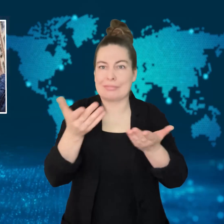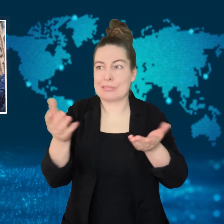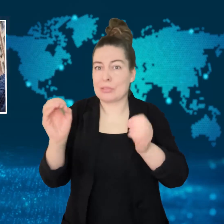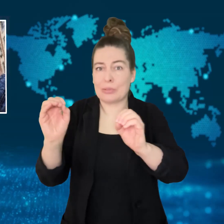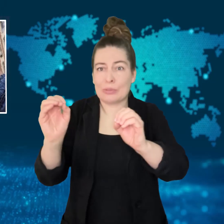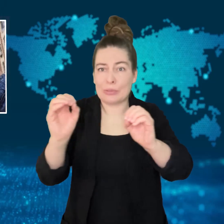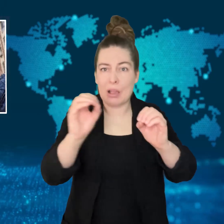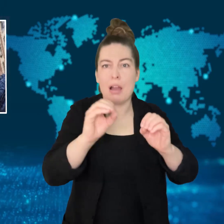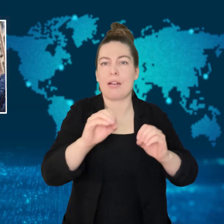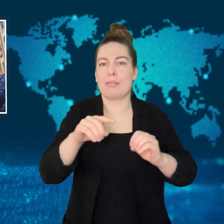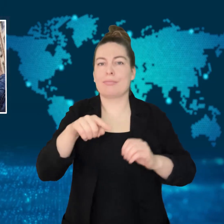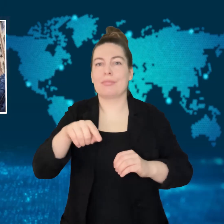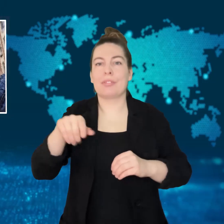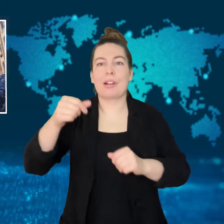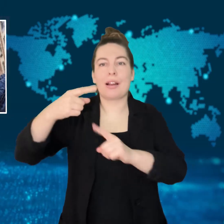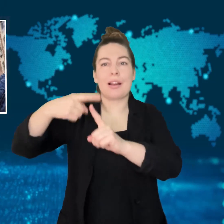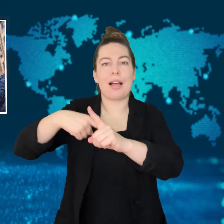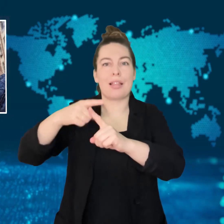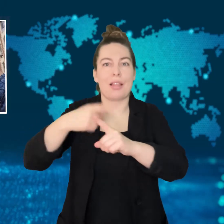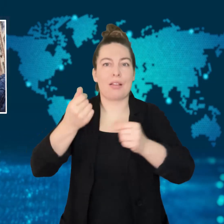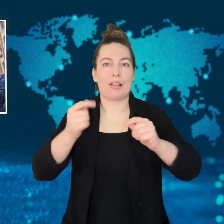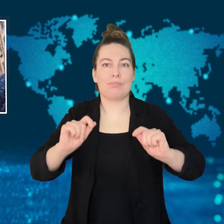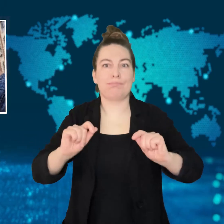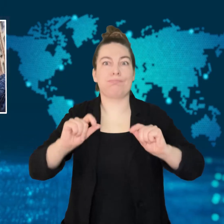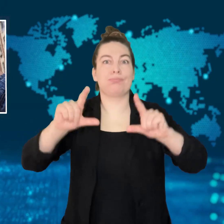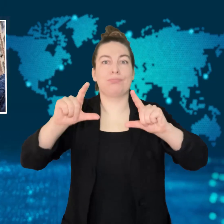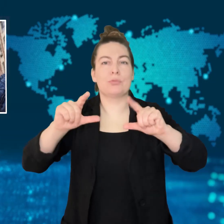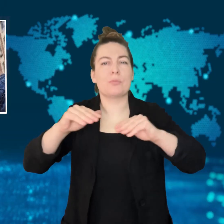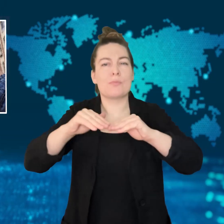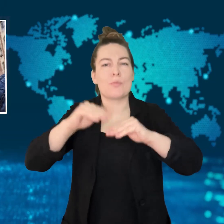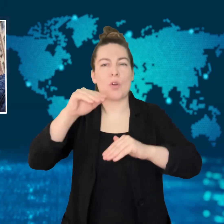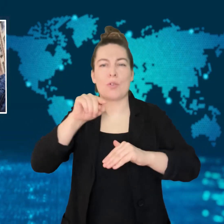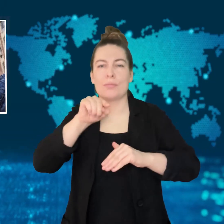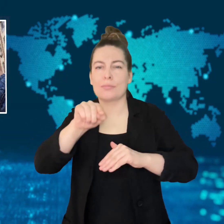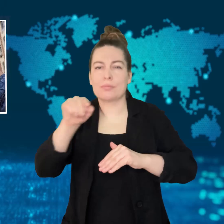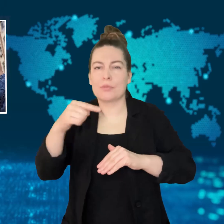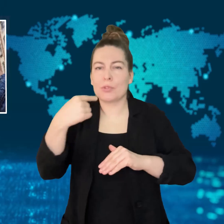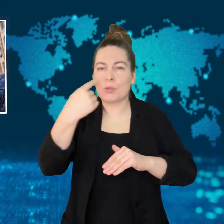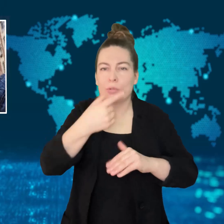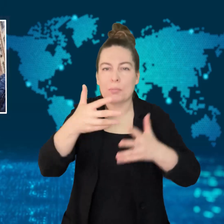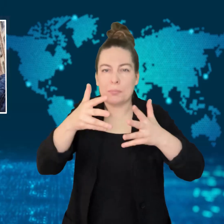and there are not many places where public housing